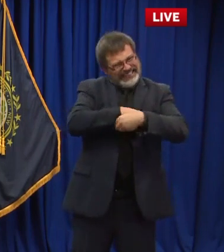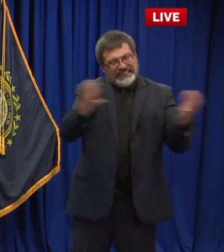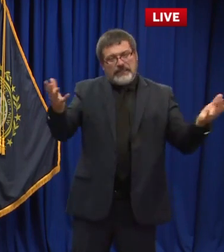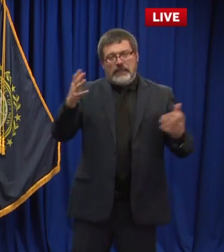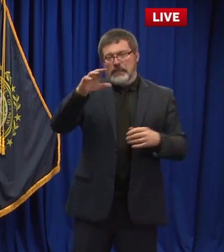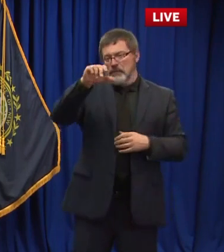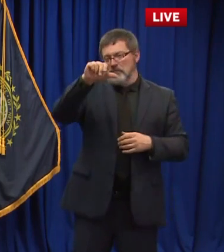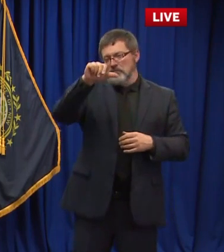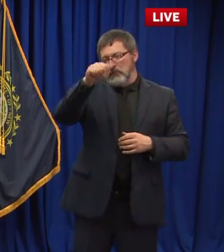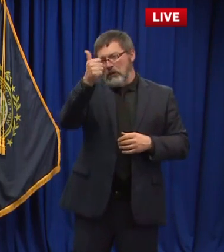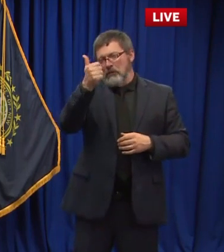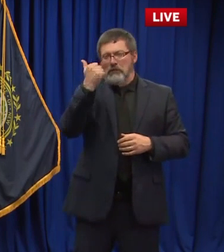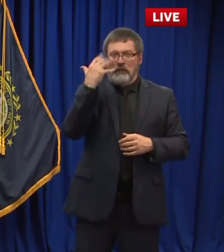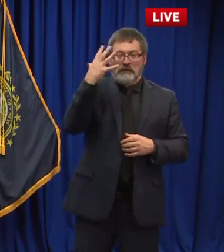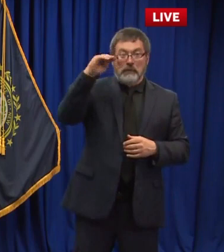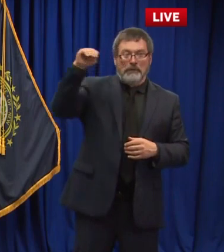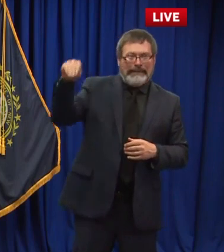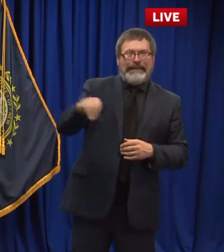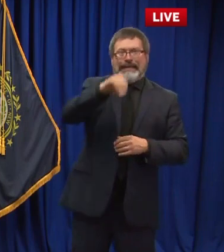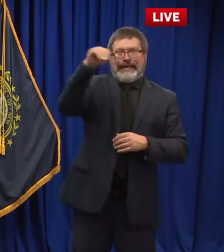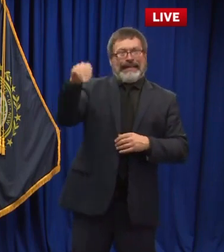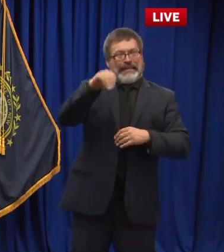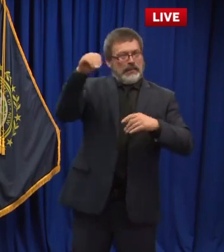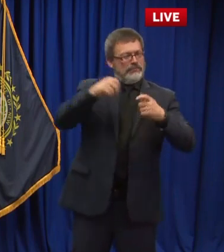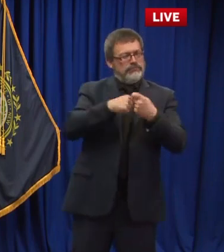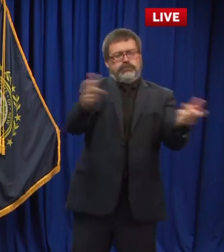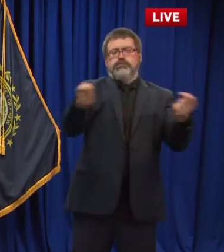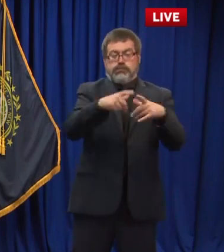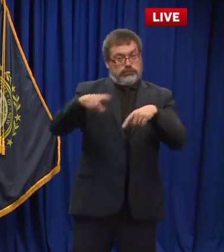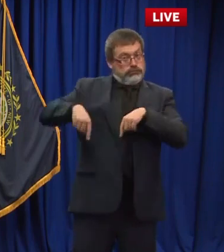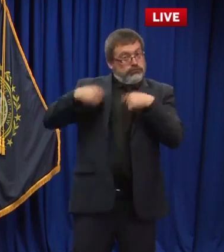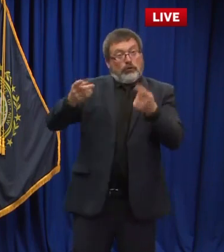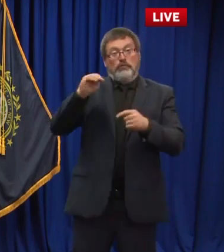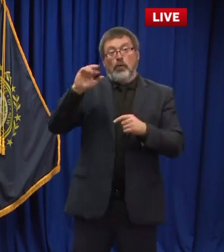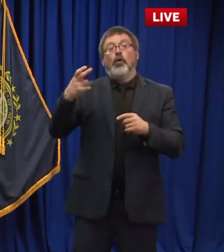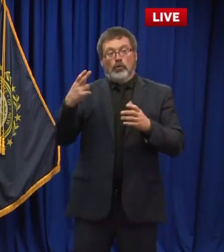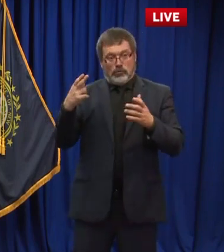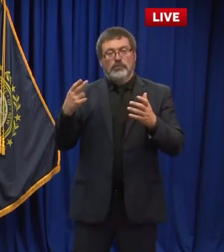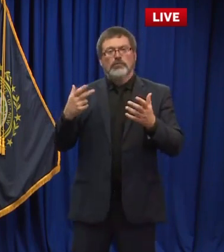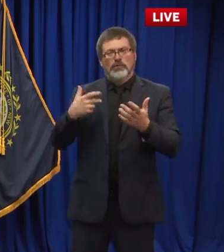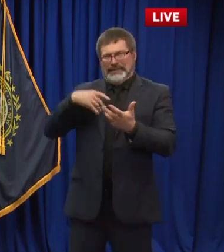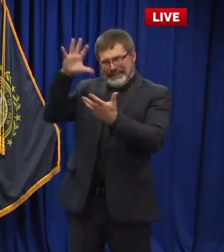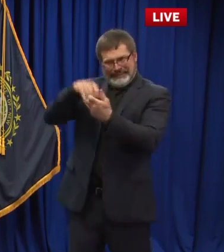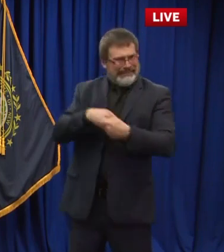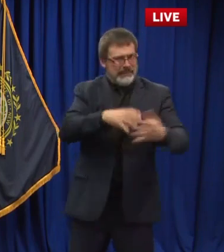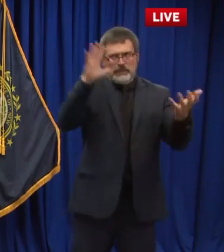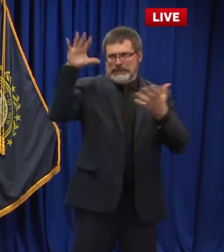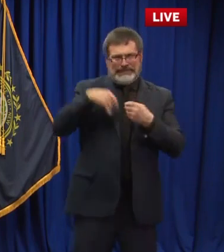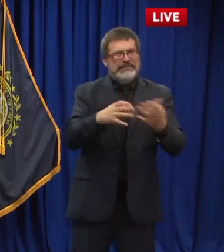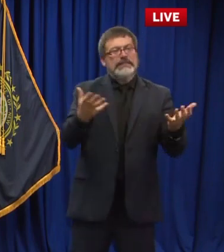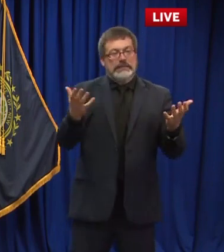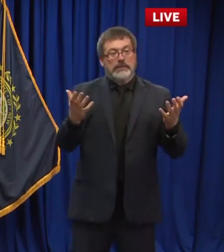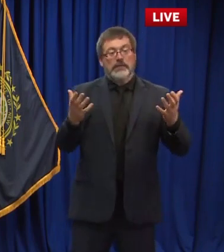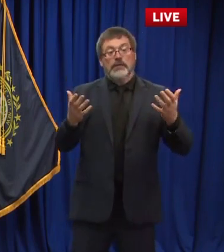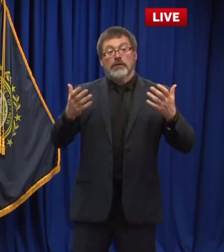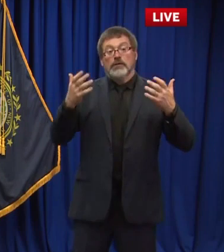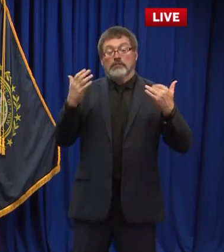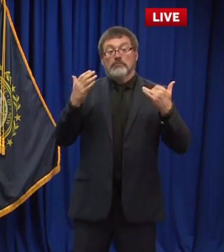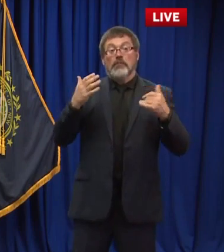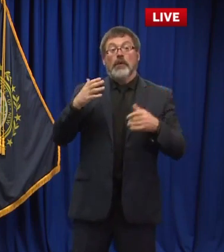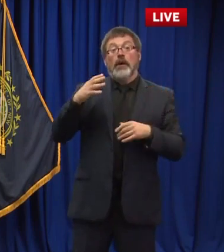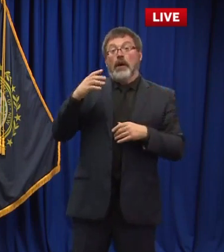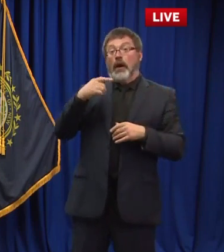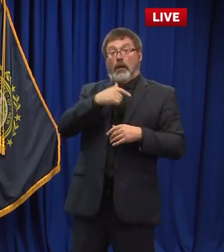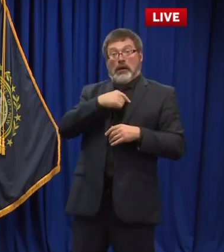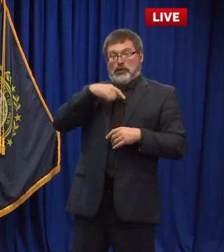THE STATE HAS GIVEN AWAY UP TO 15 MILLION FACE MASKS TO PRIVATE BUSINESSES, HOSPITALS, FACILITIES.